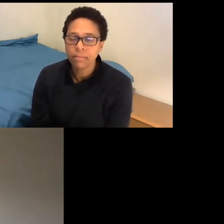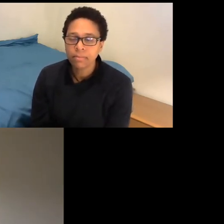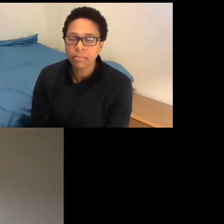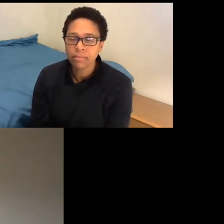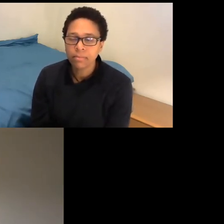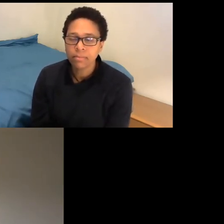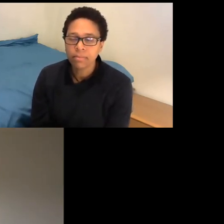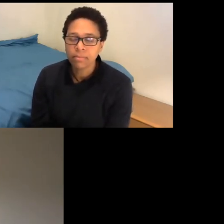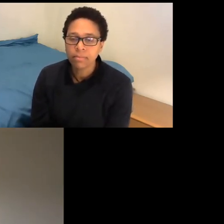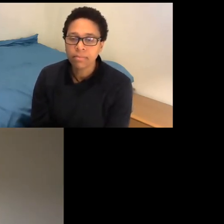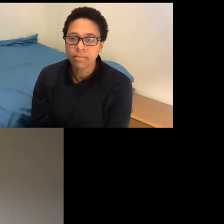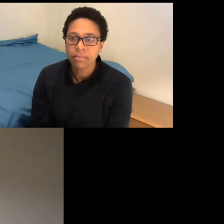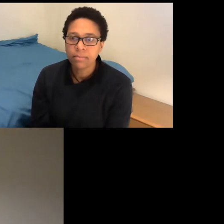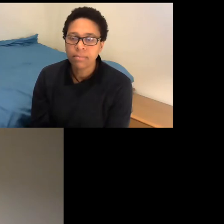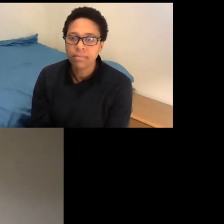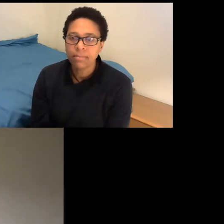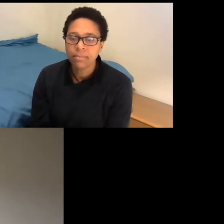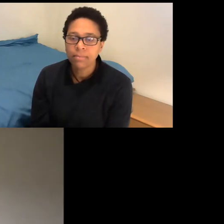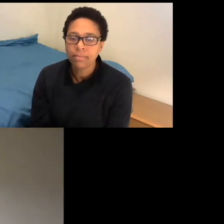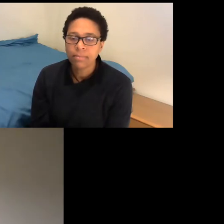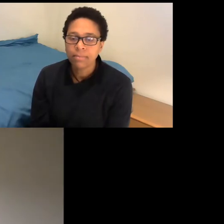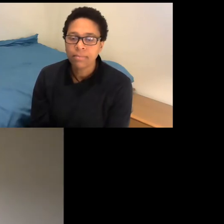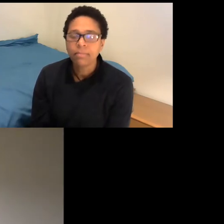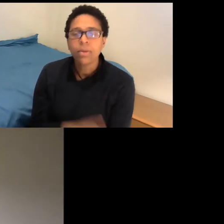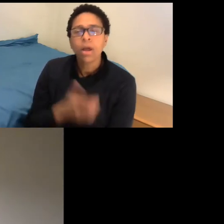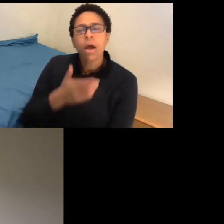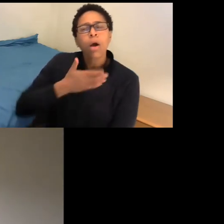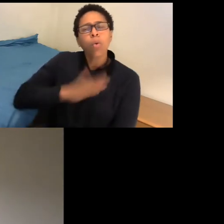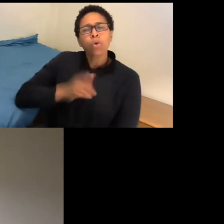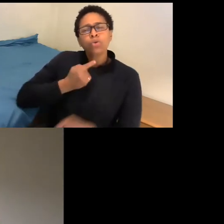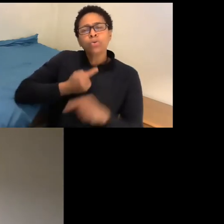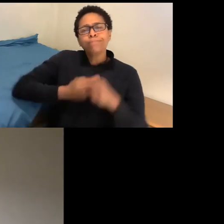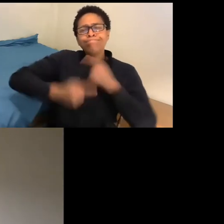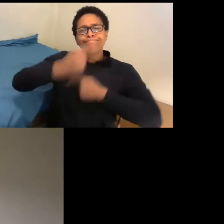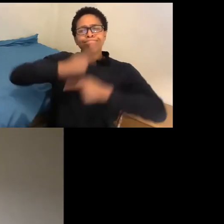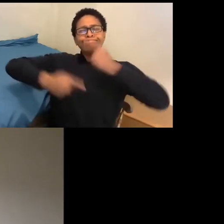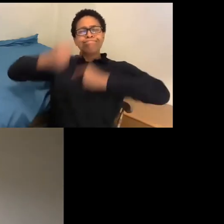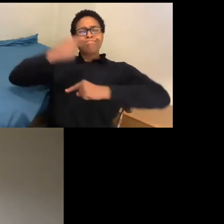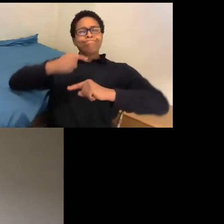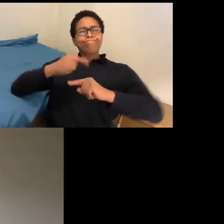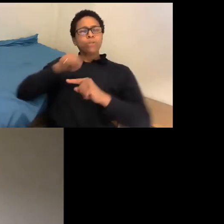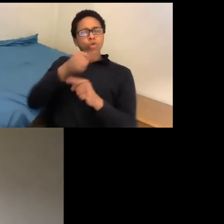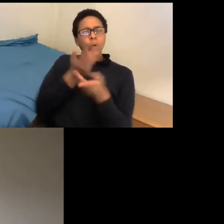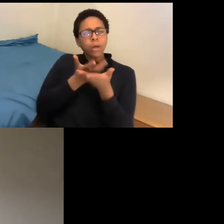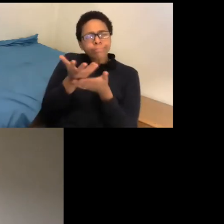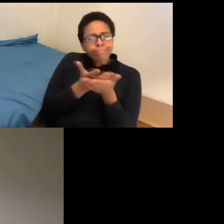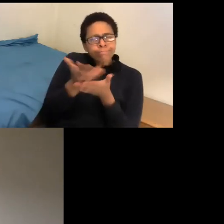yeah, I want to go back to what you were saying about kind of working with different groups of people and trying to reconcile